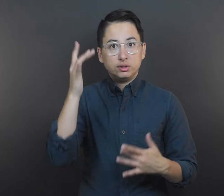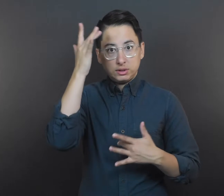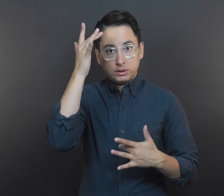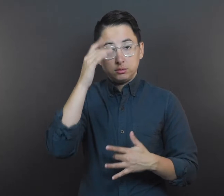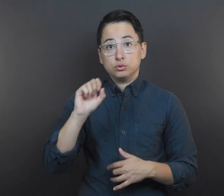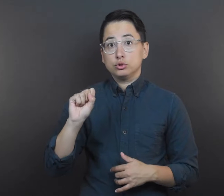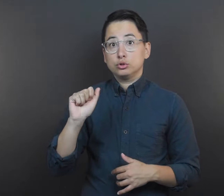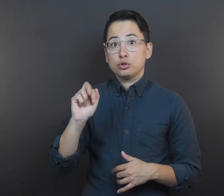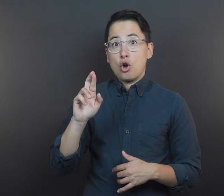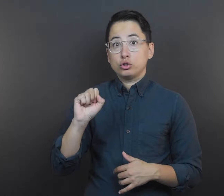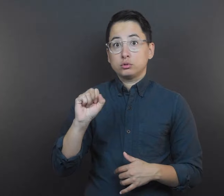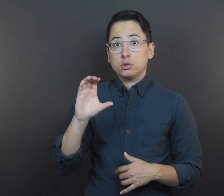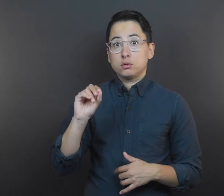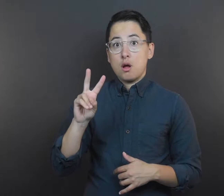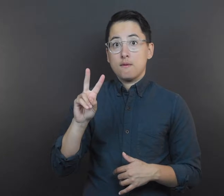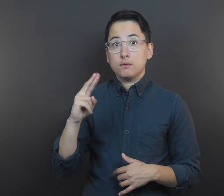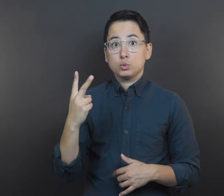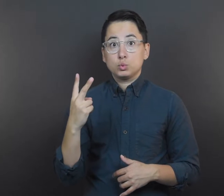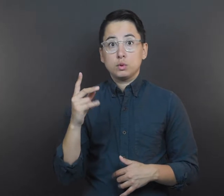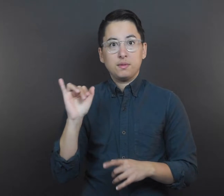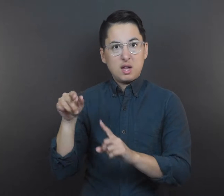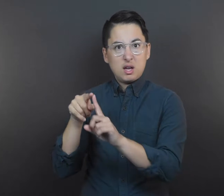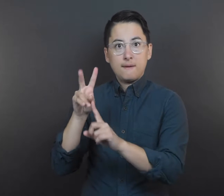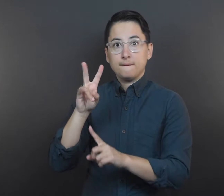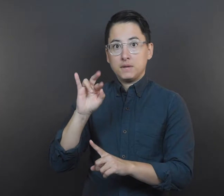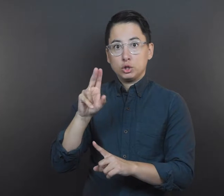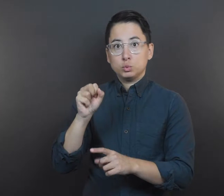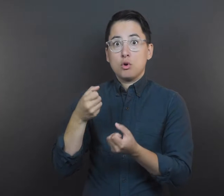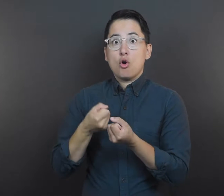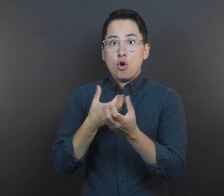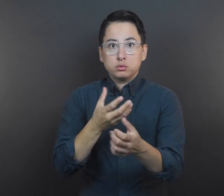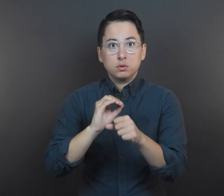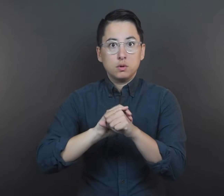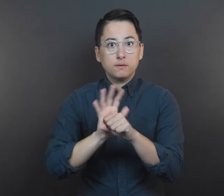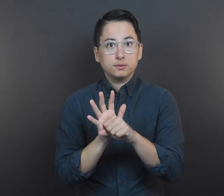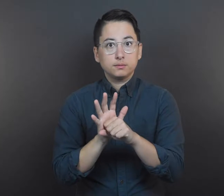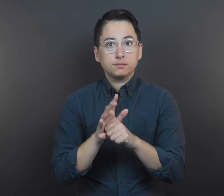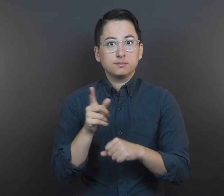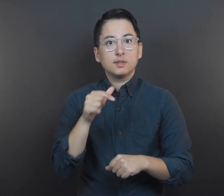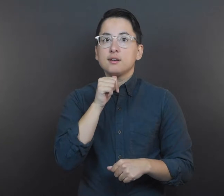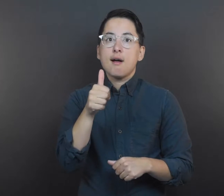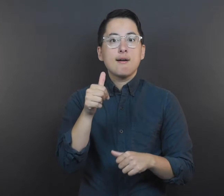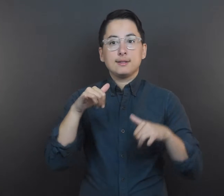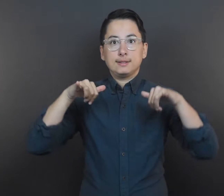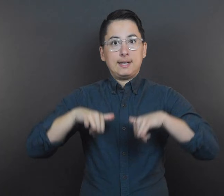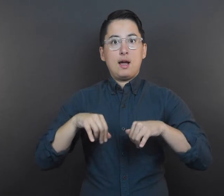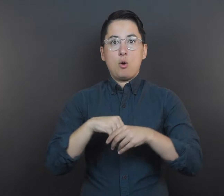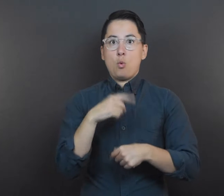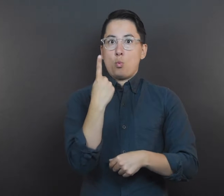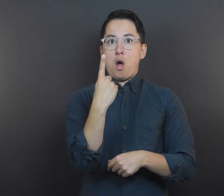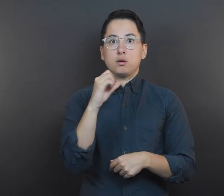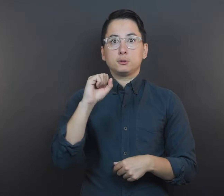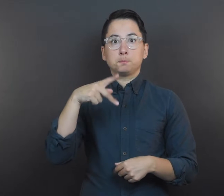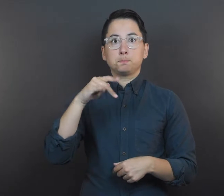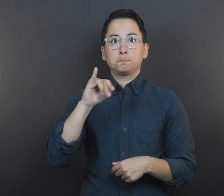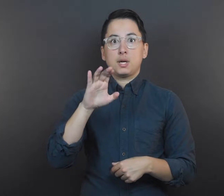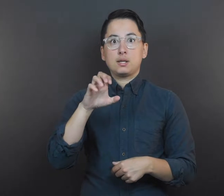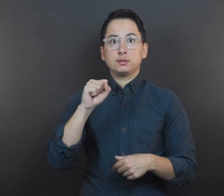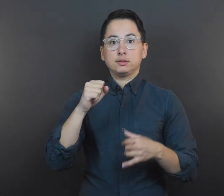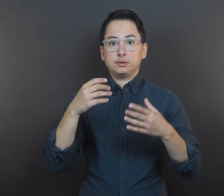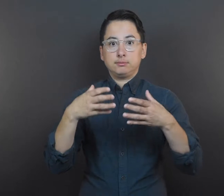Like many other zoonotic infectious diseases, SARS-CoV-2 – the virus that causes COVID-19